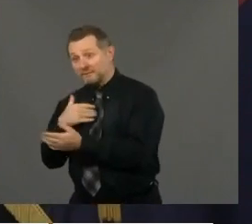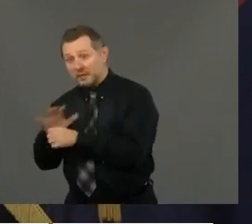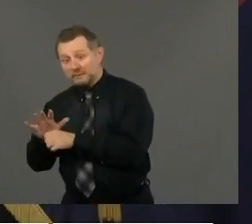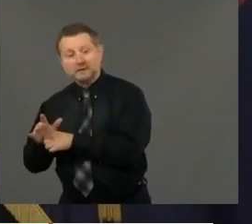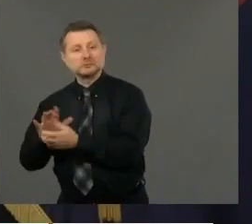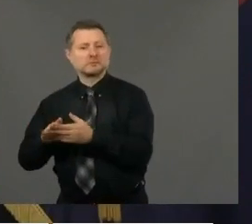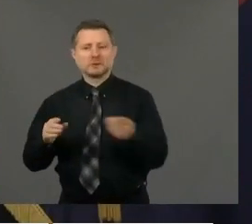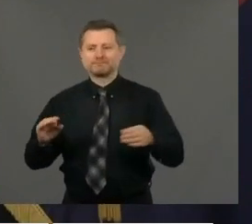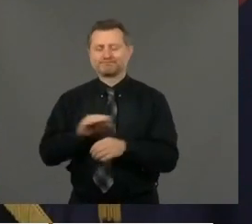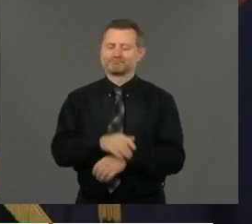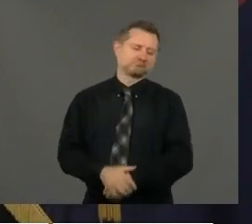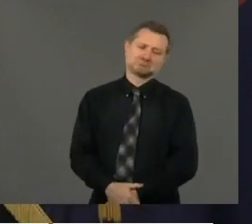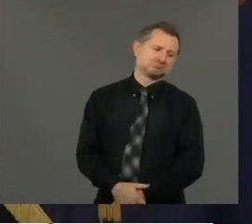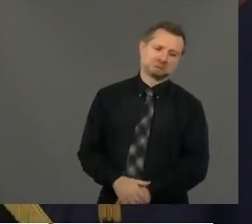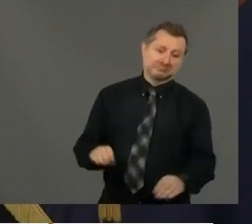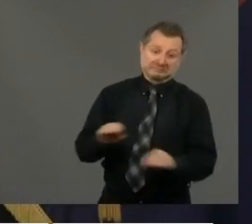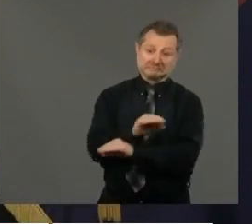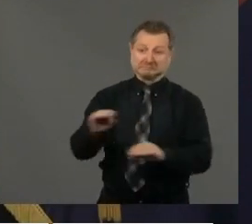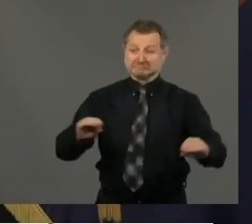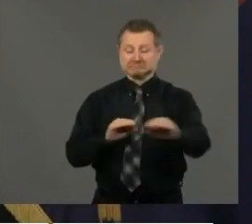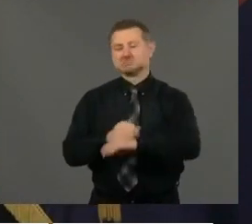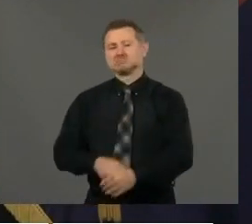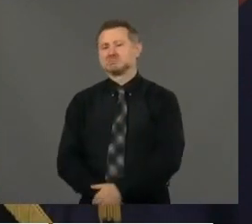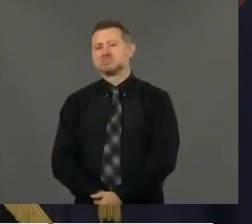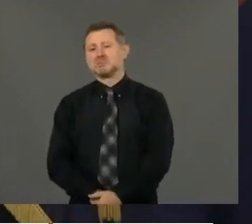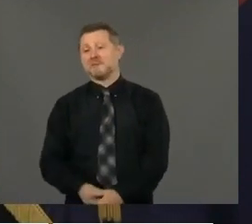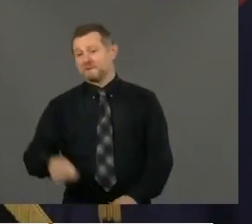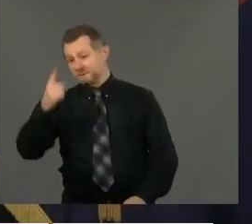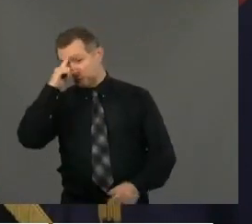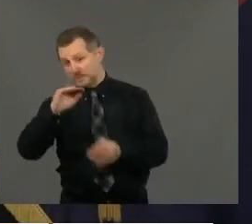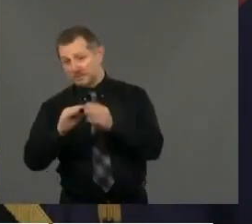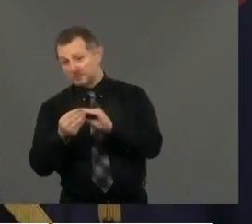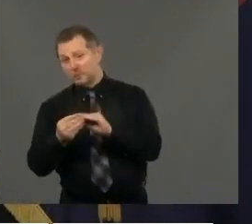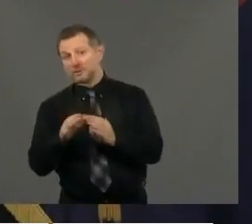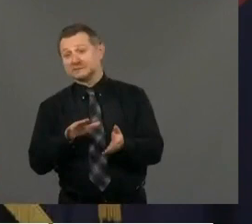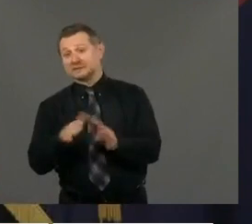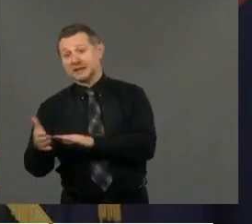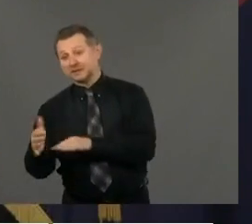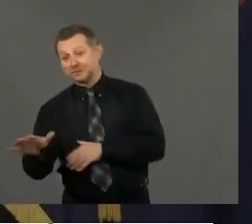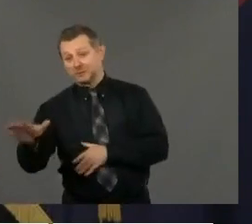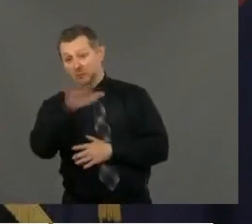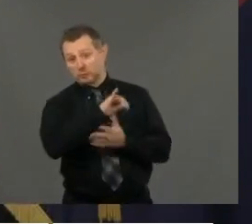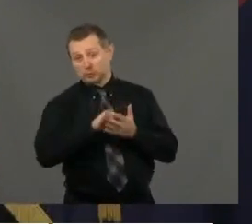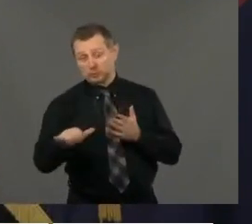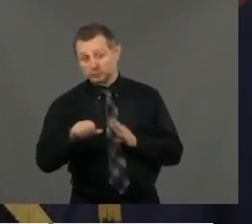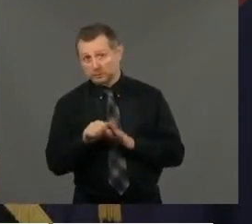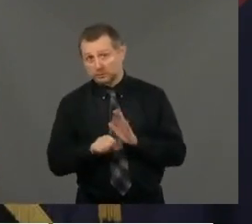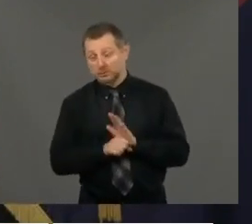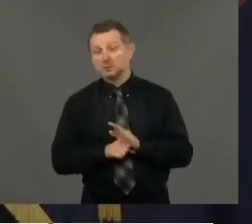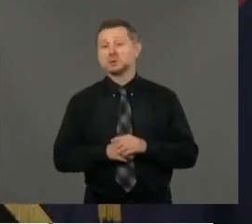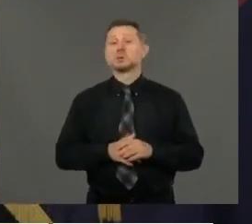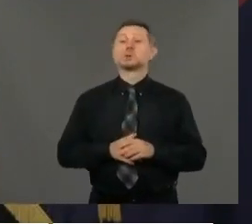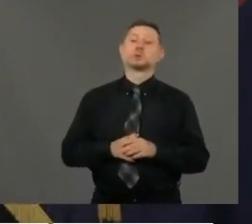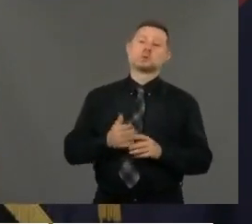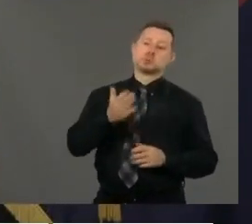VARIANCE IN THE LAW THAT WOULD ALLOW YOU TO SHIFT FUNDS FROM